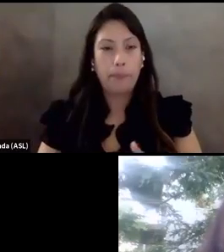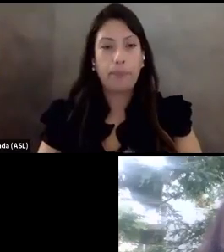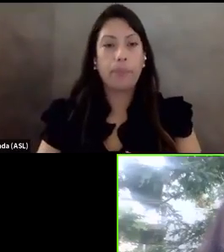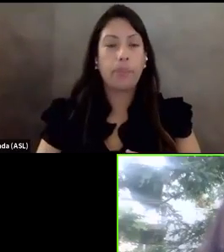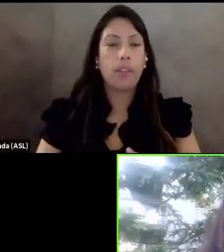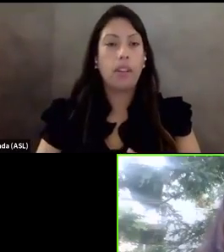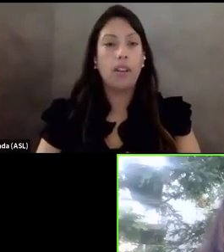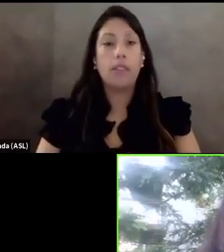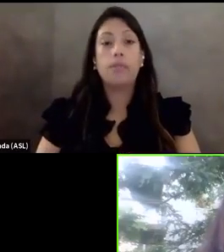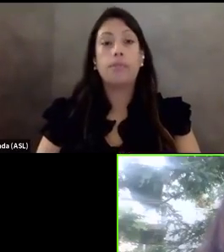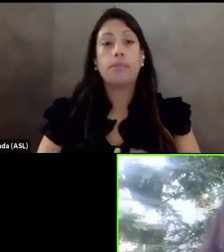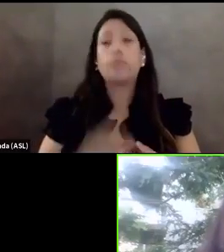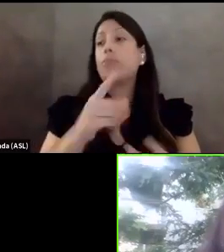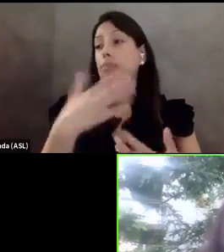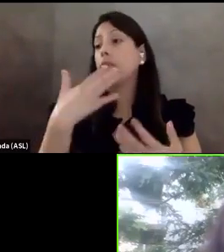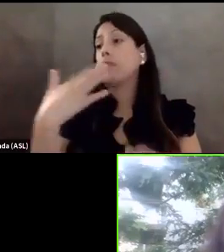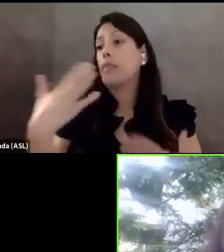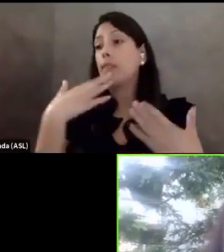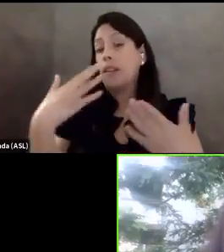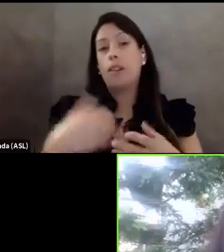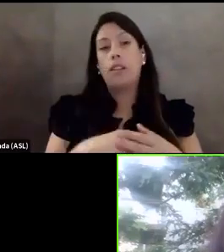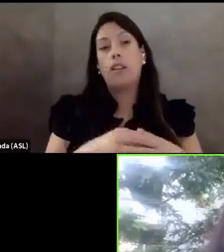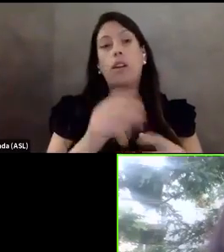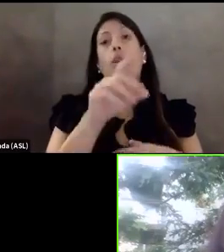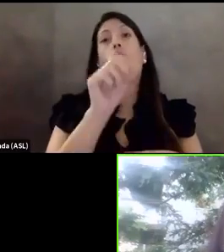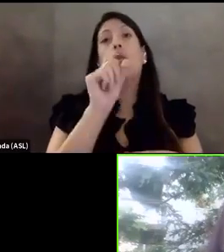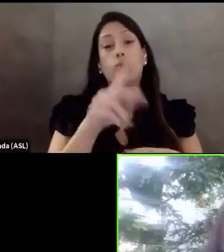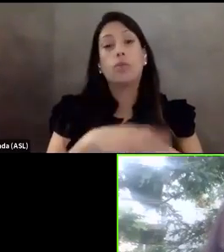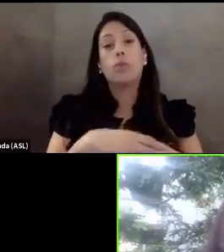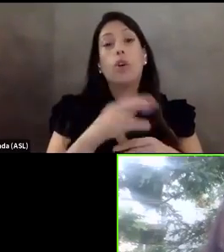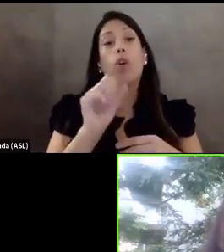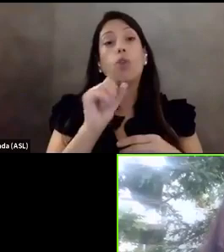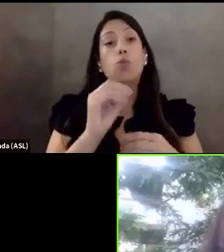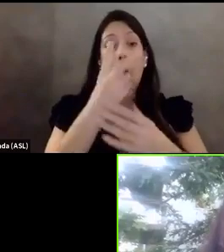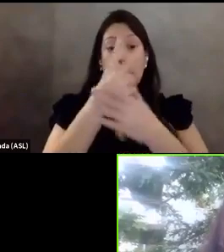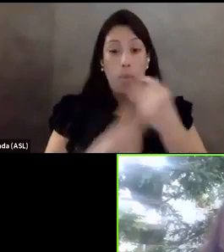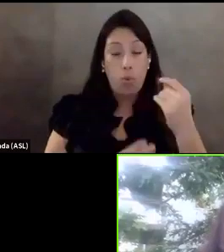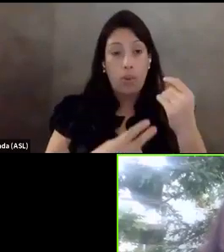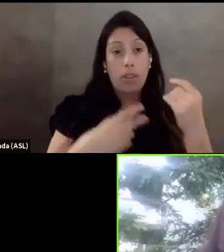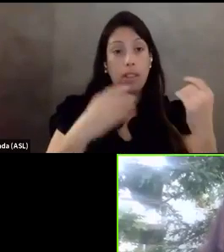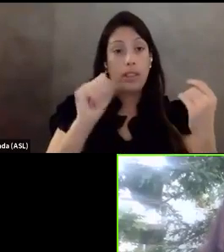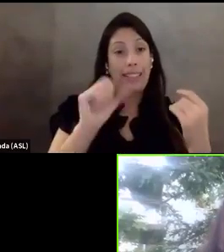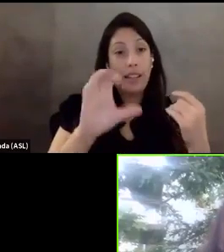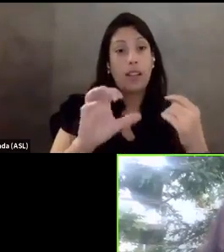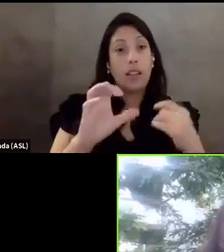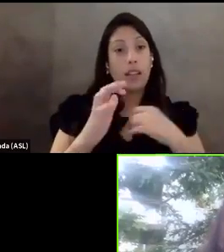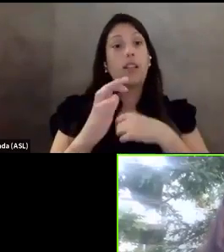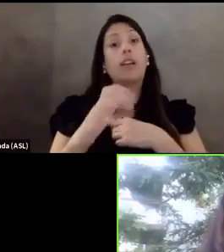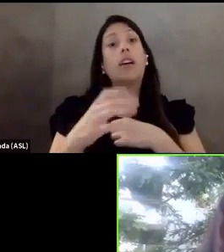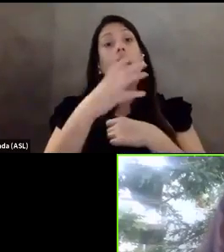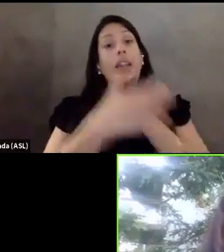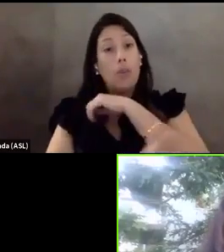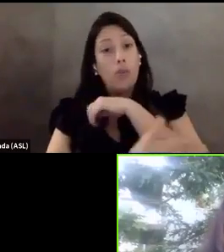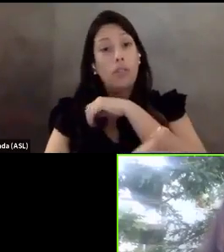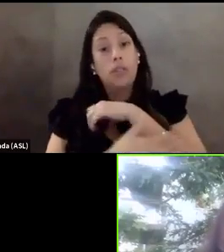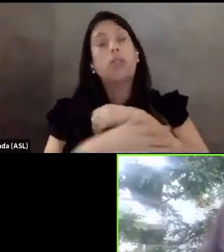Well, yeah, I think, you know, both the county as well, the state have guidance out for Halloween and both of these